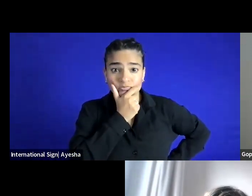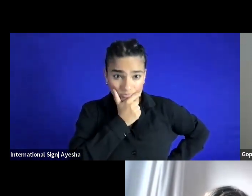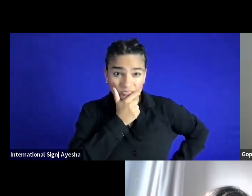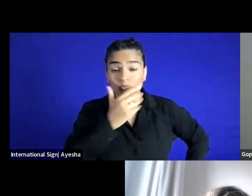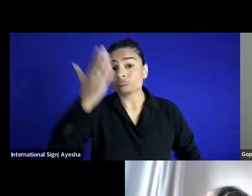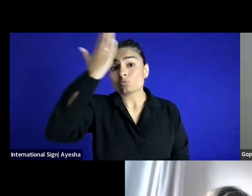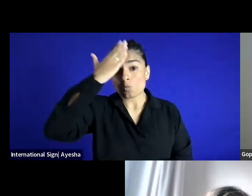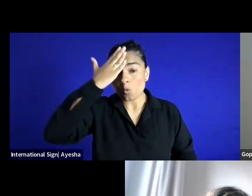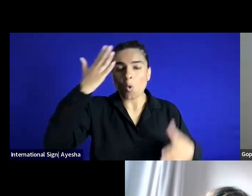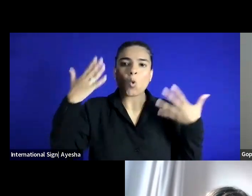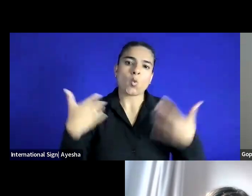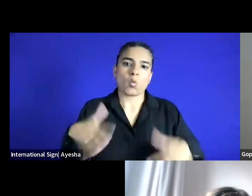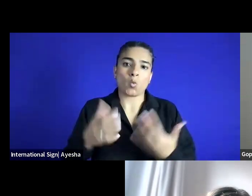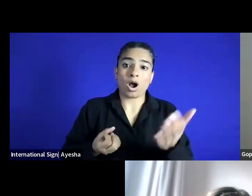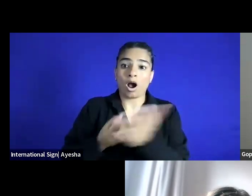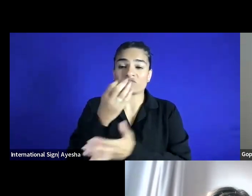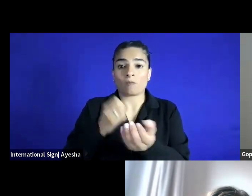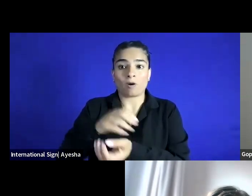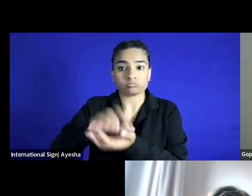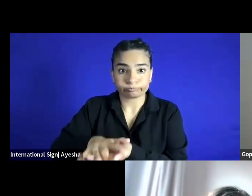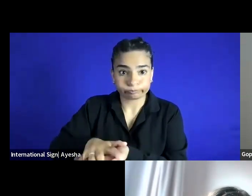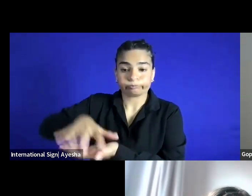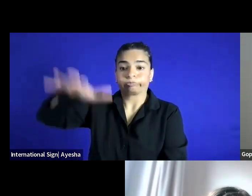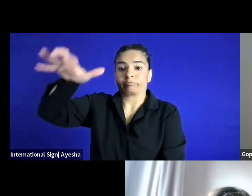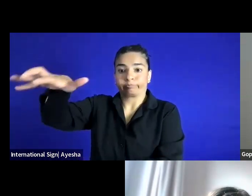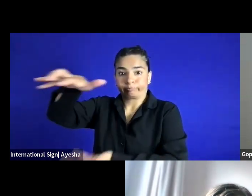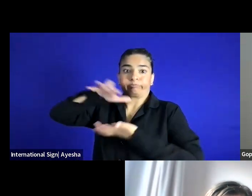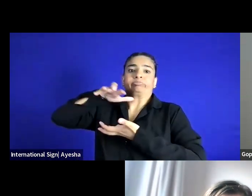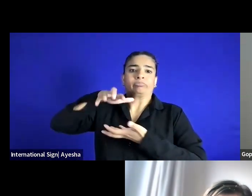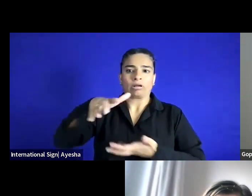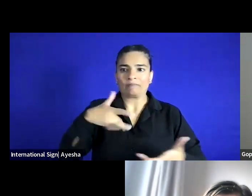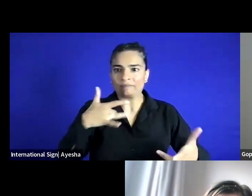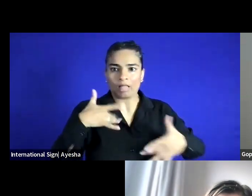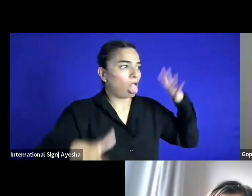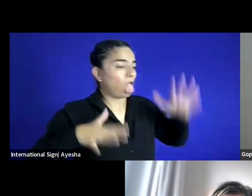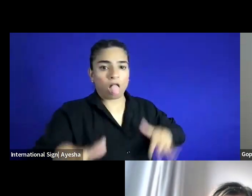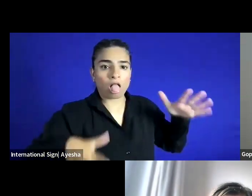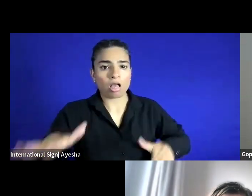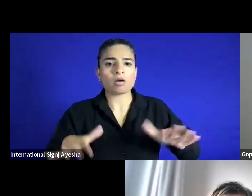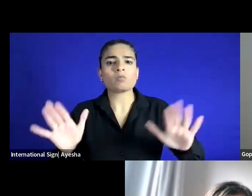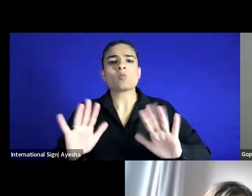so don't feel like you have to know everything today. And all of us will be there on ground to help you